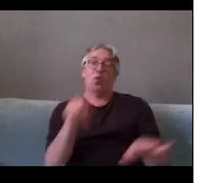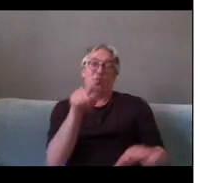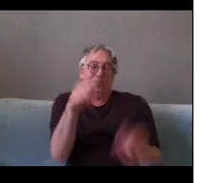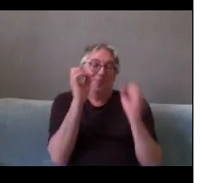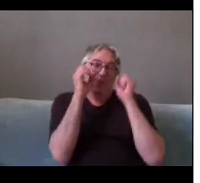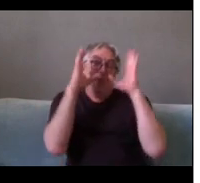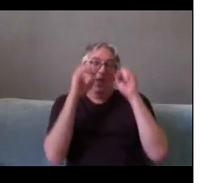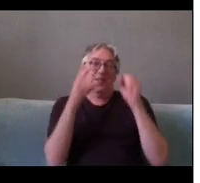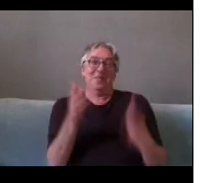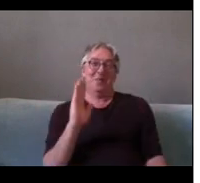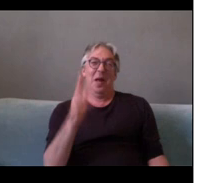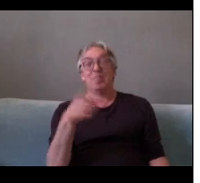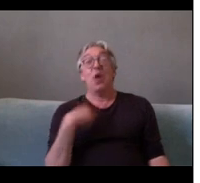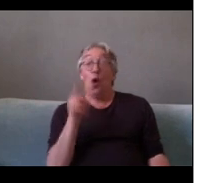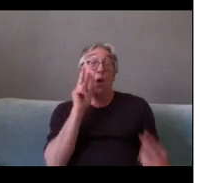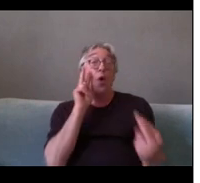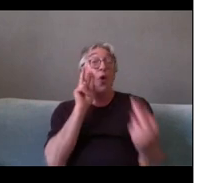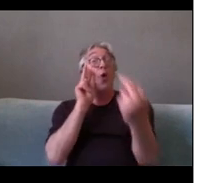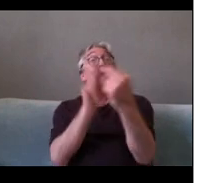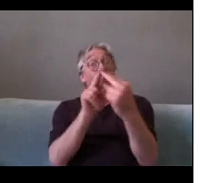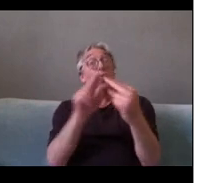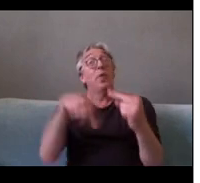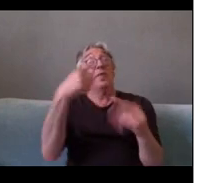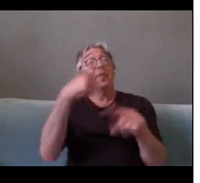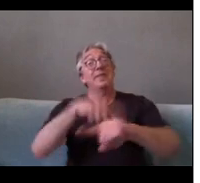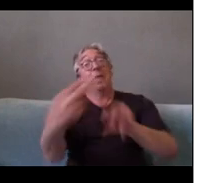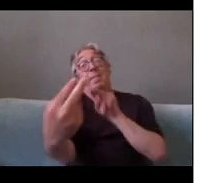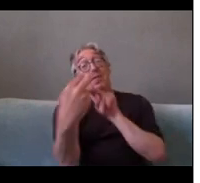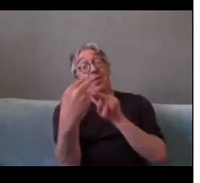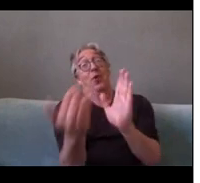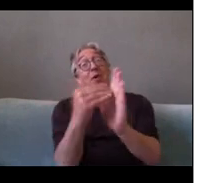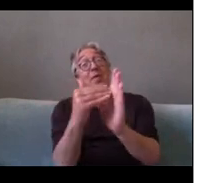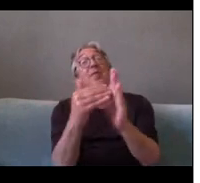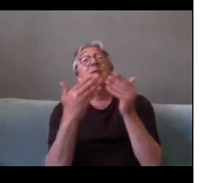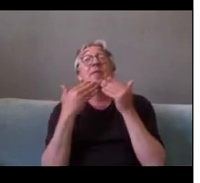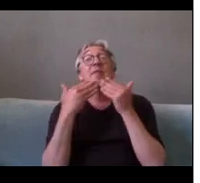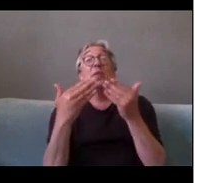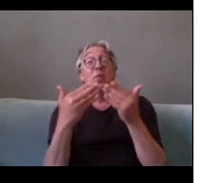Looking forward to seeing you all next time. Thank you. Thank you very much.